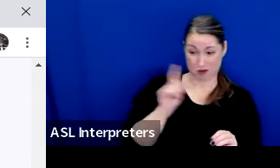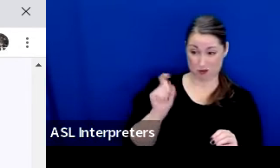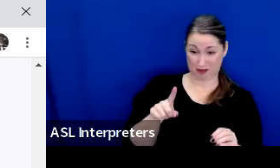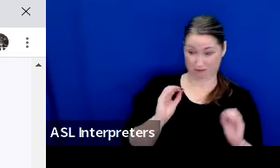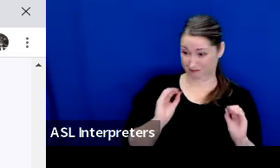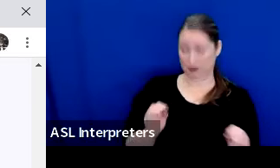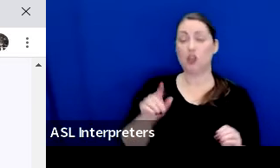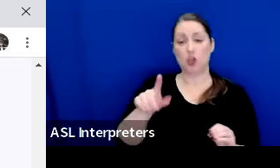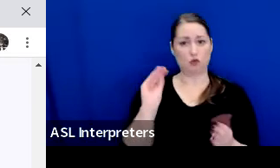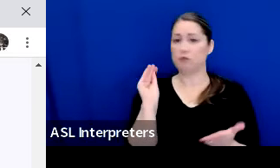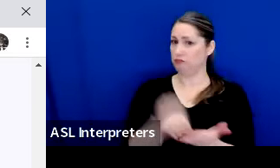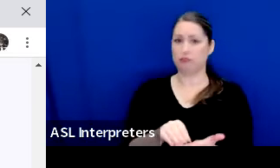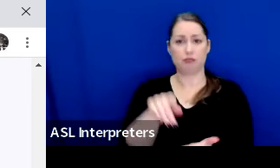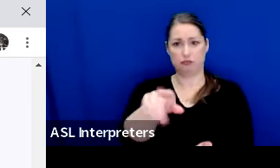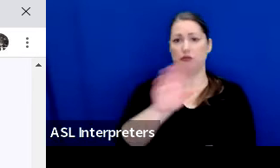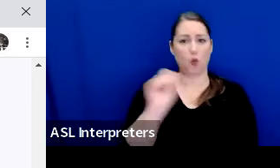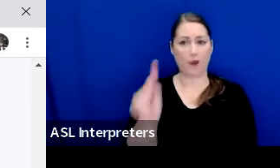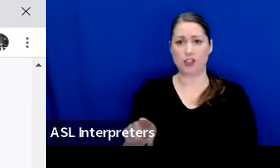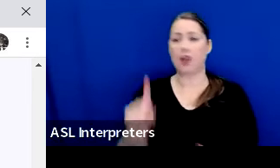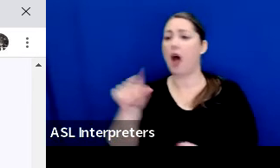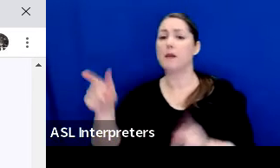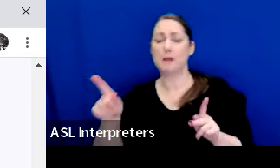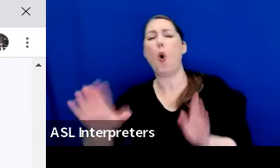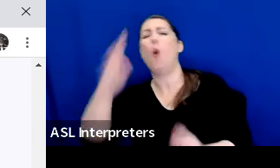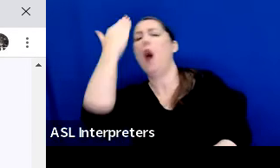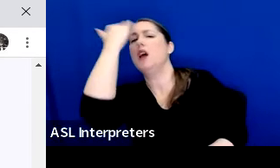None of us get paid for this and someone is going to answer your question.